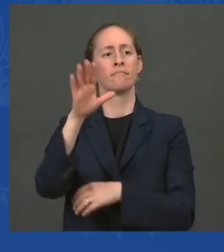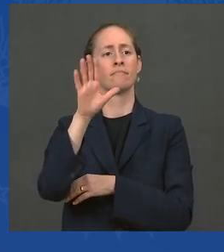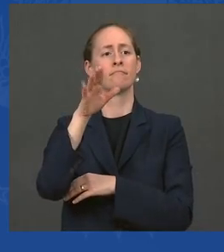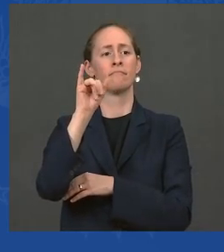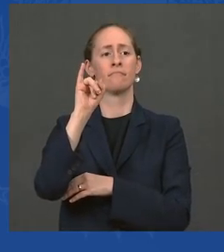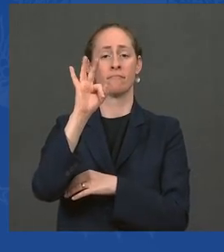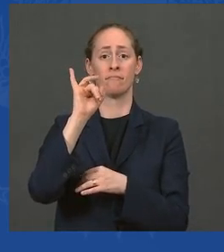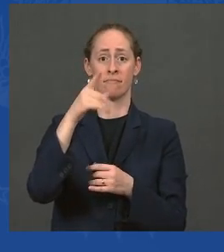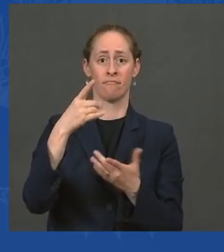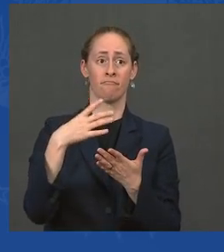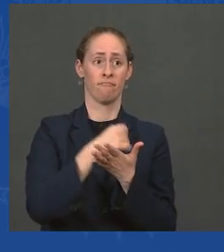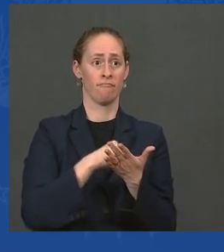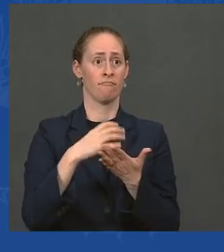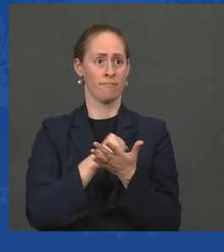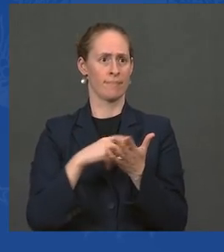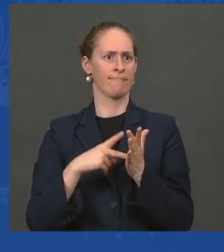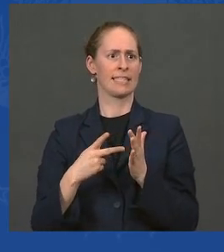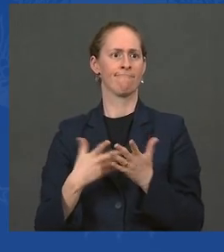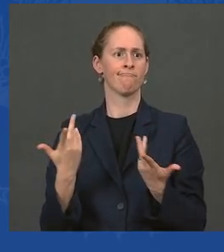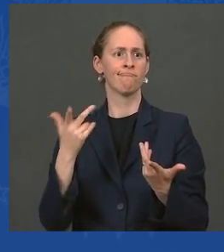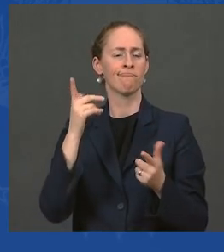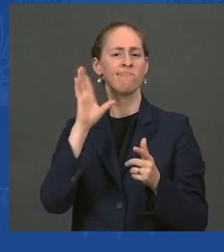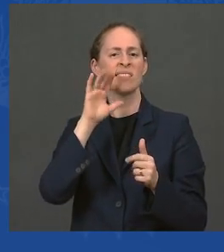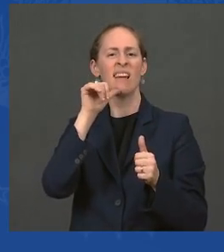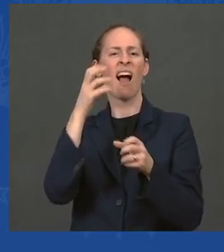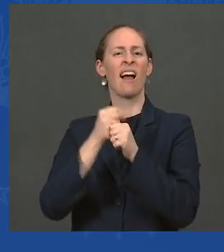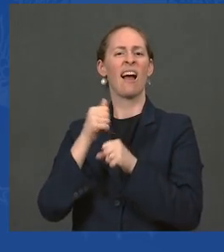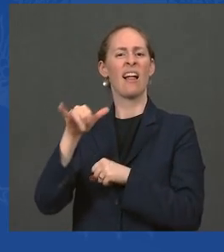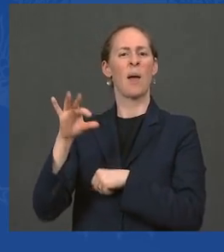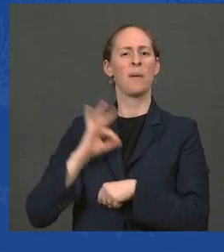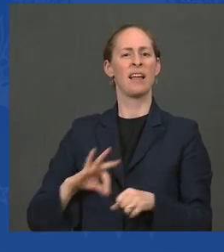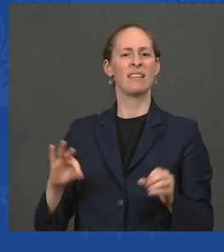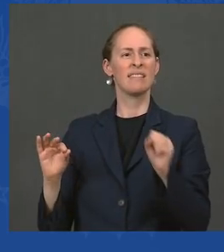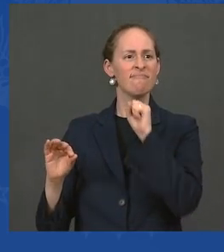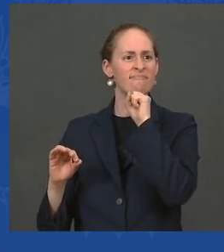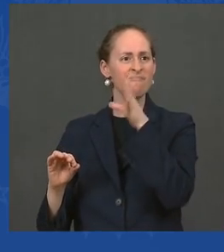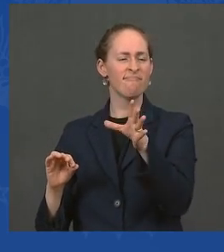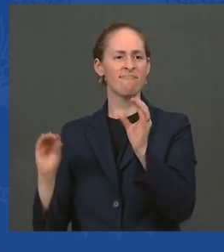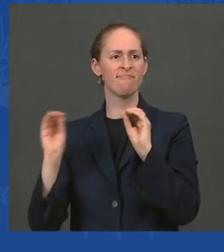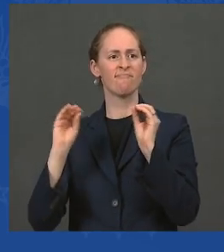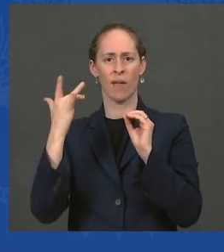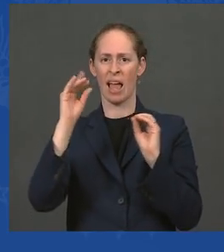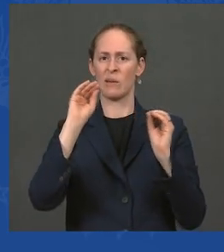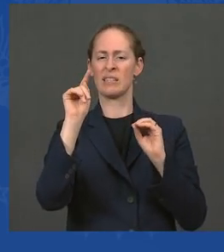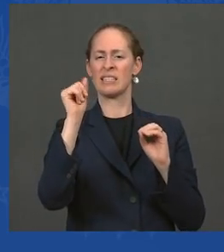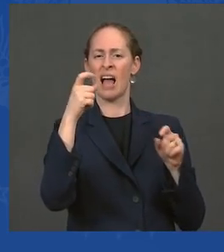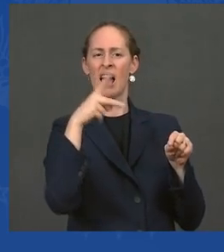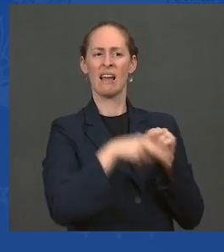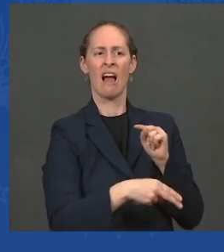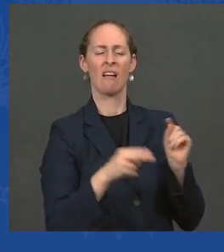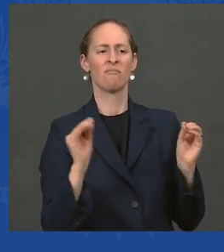It wasn't refundable; you didn't get the benefit at all of the tax cut. Because if you didn't have more than $4,000 in taxes,